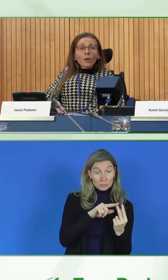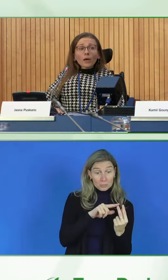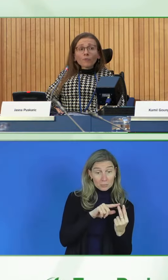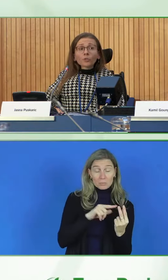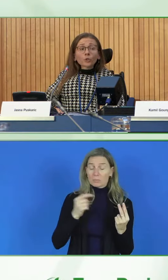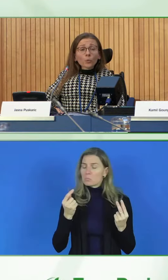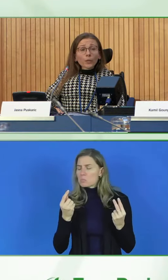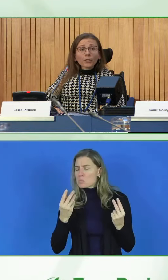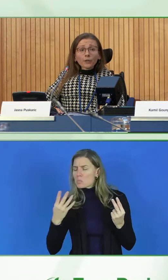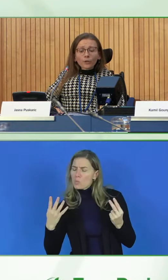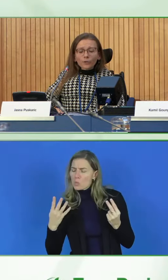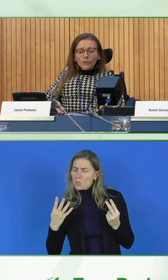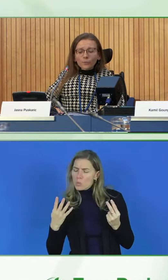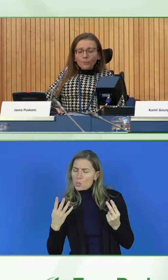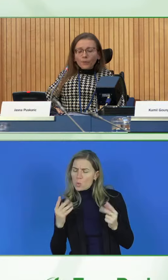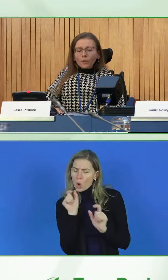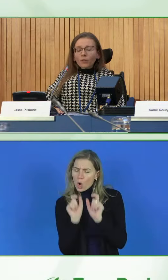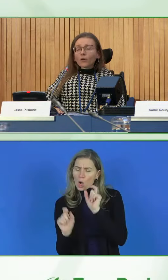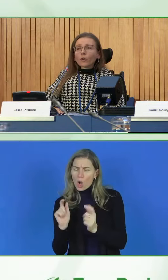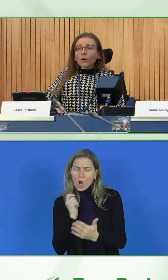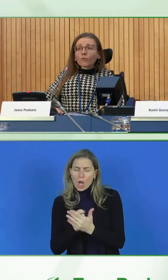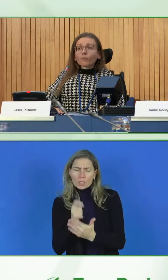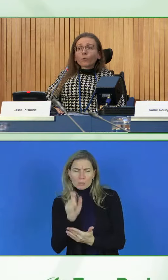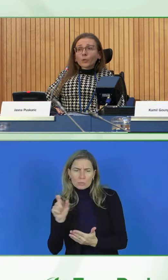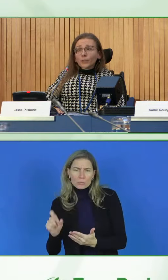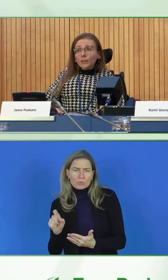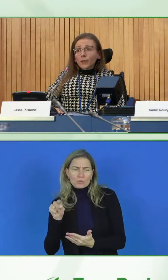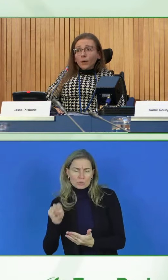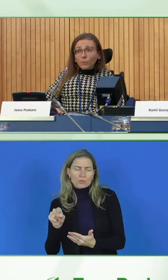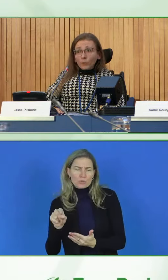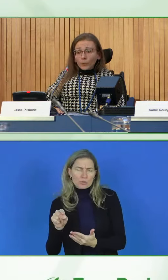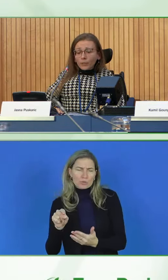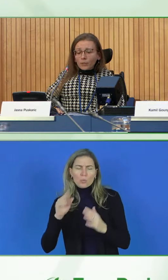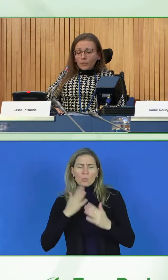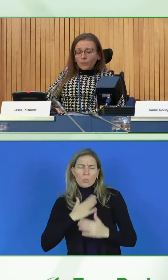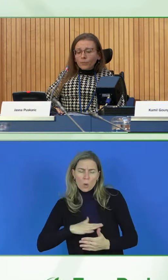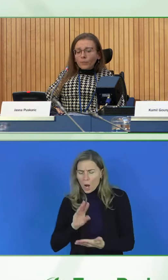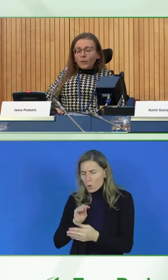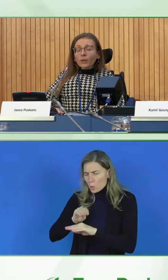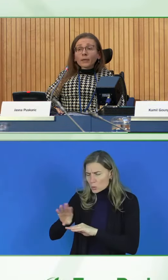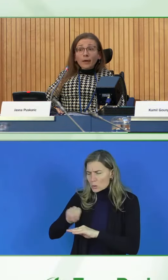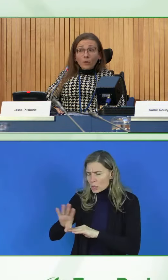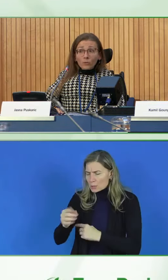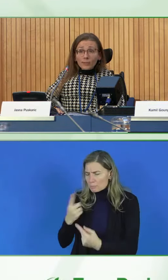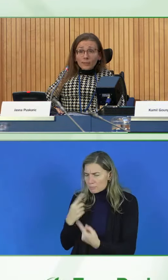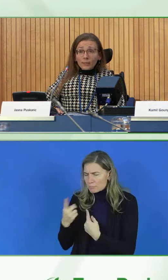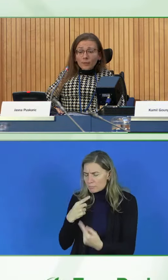After 20 years, there are 40 employees in counselling,